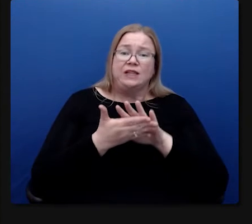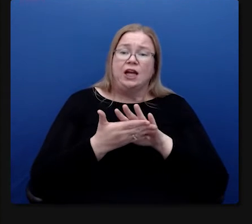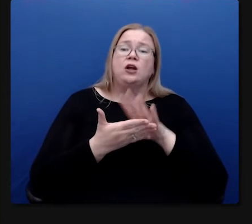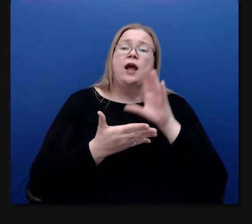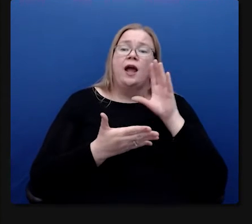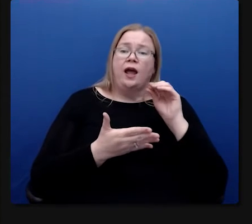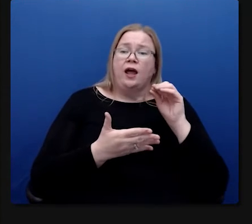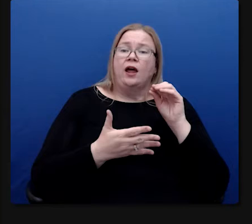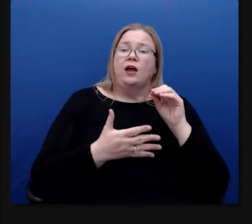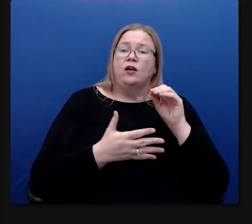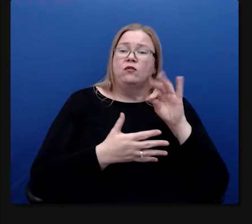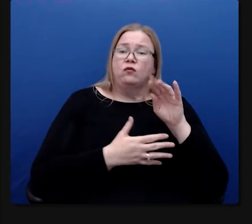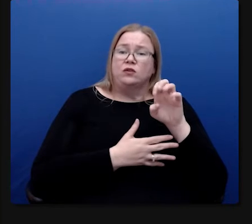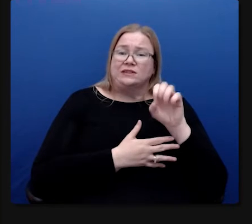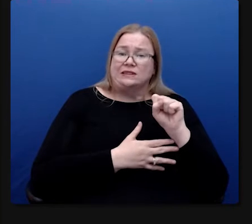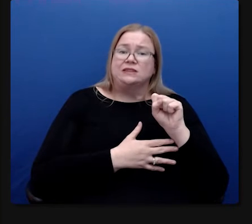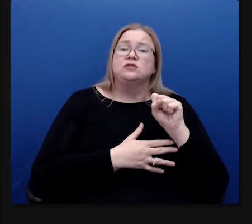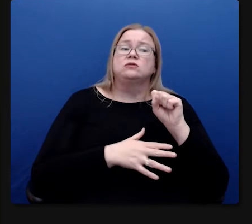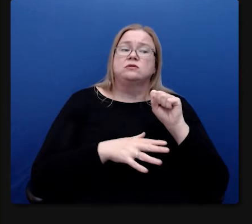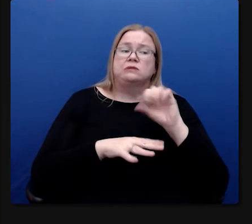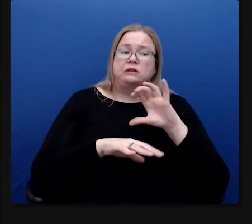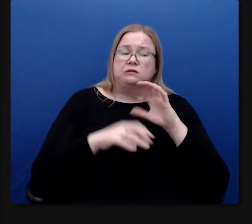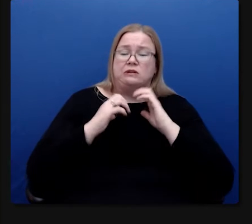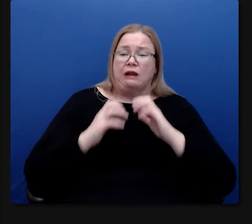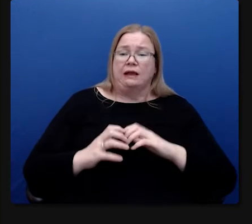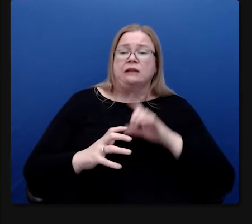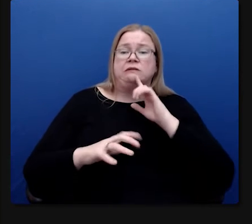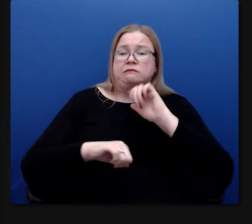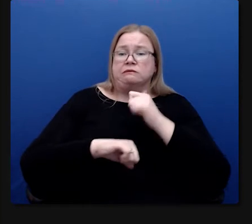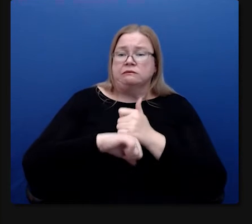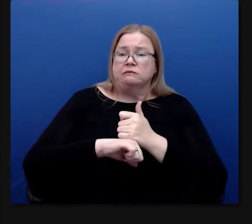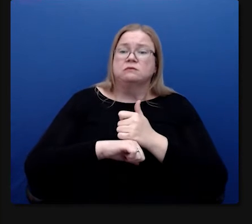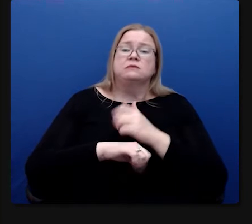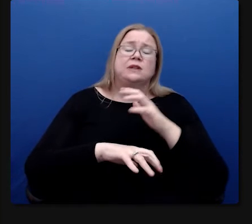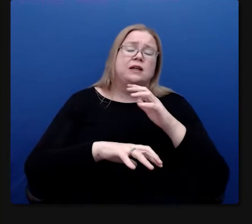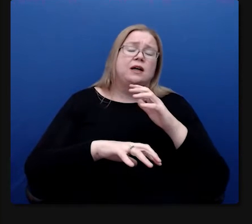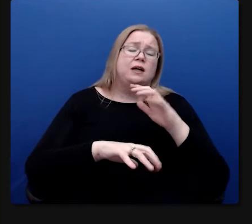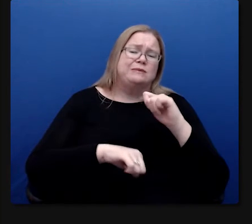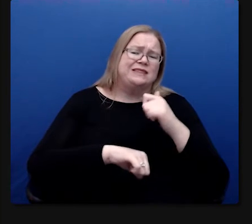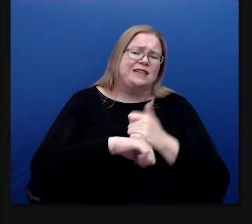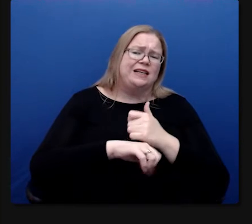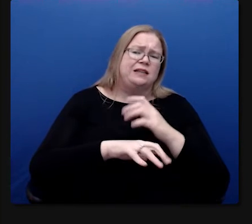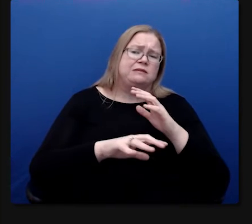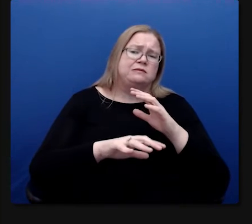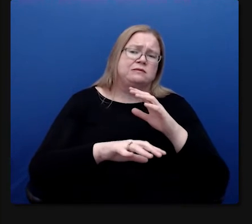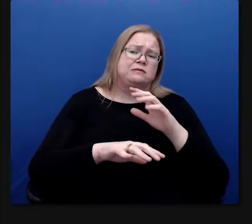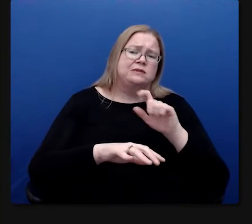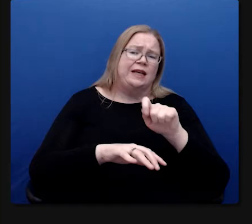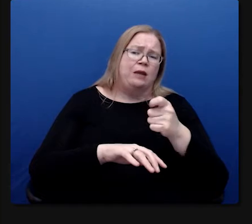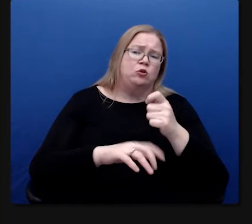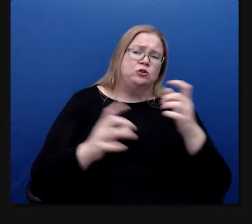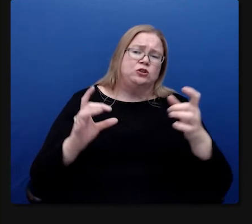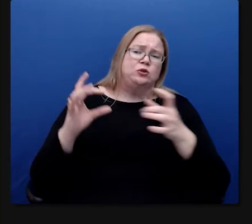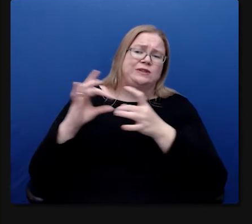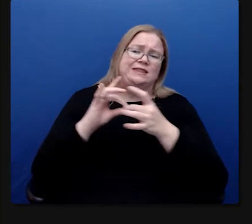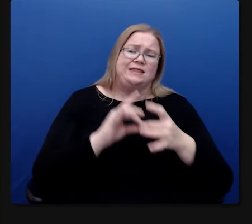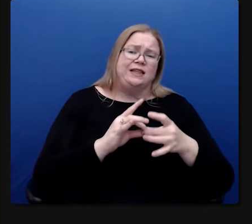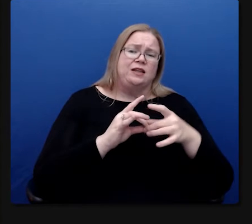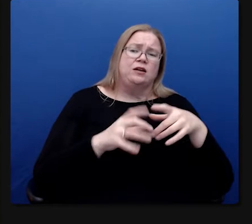and Perforce's client, which are both installed. A setting enablement if we want to sync a Perforce repo